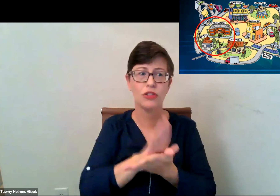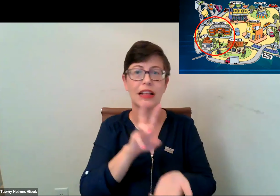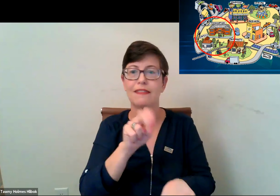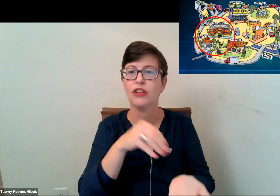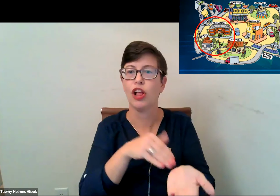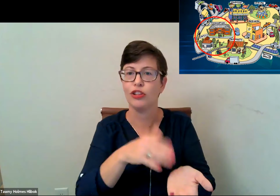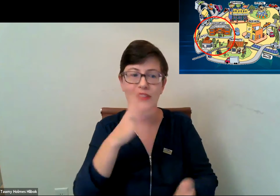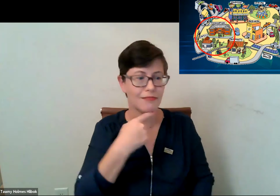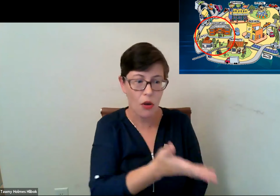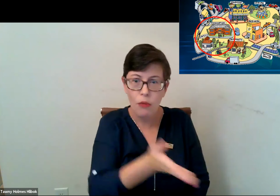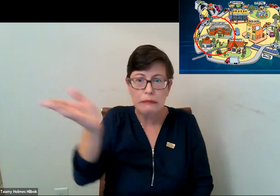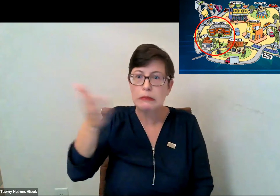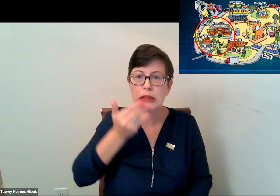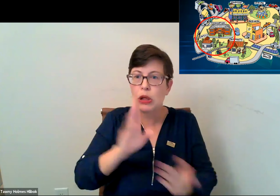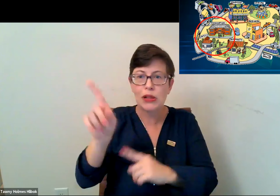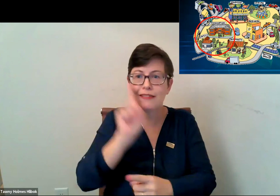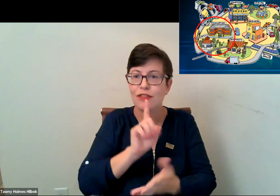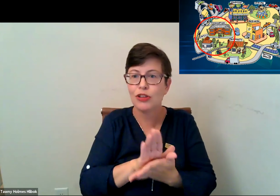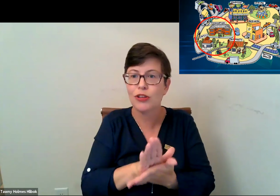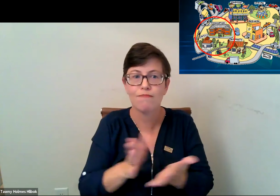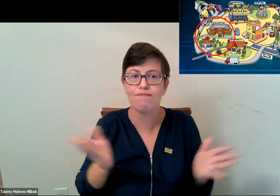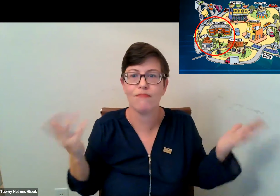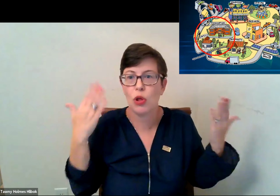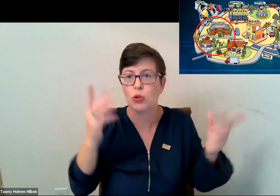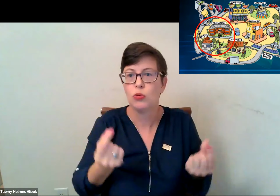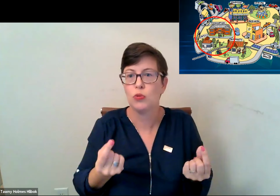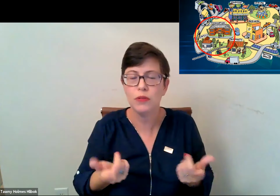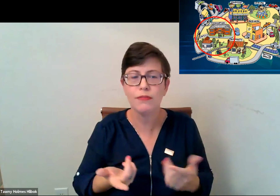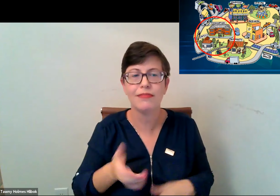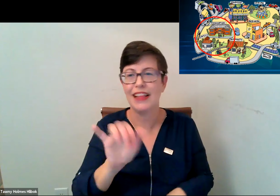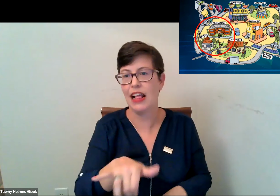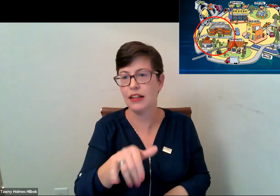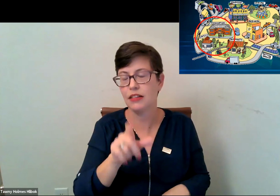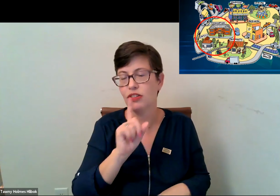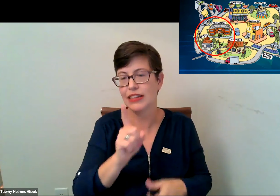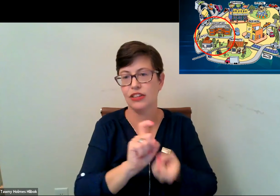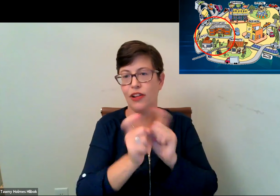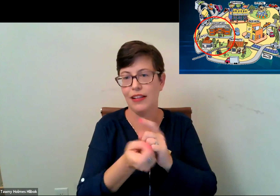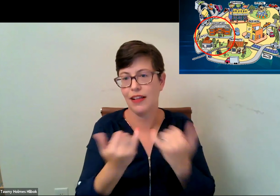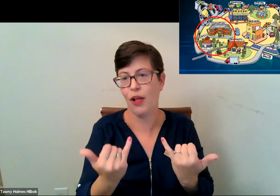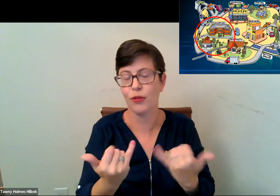and referrals that are happening, even when doctors really don't know how to refer families.